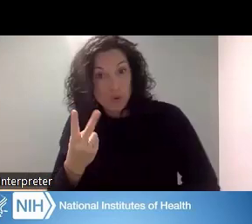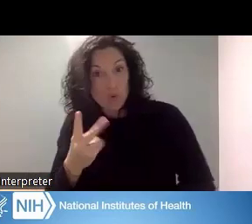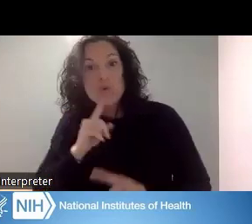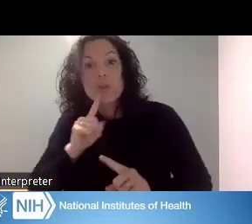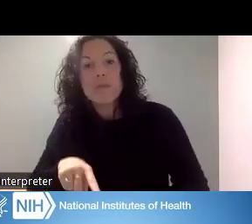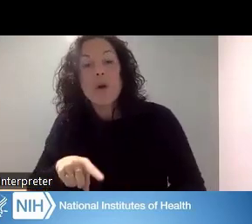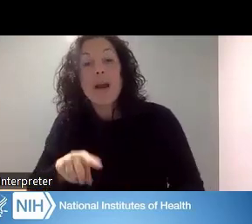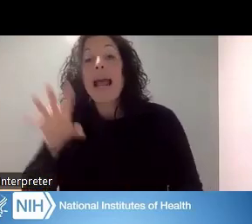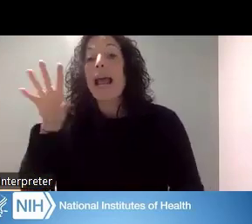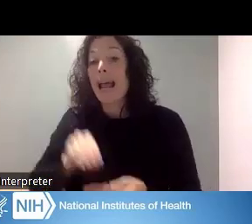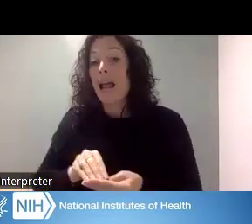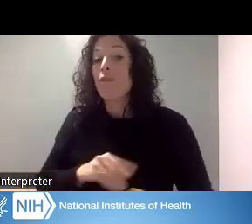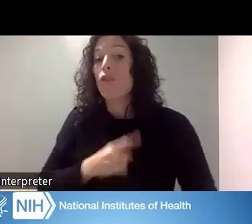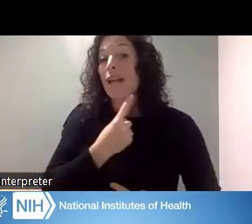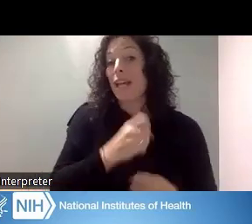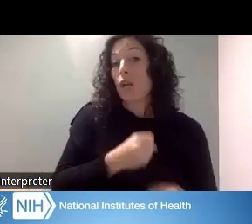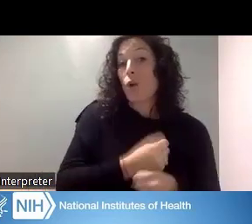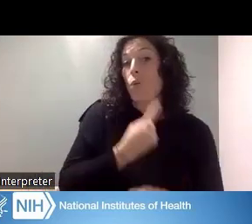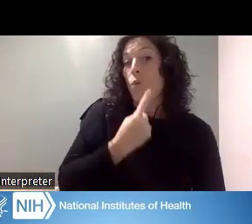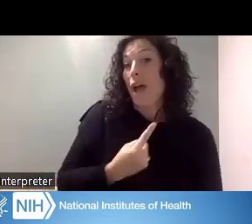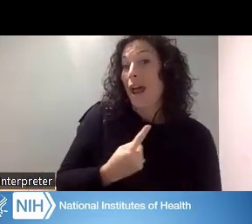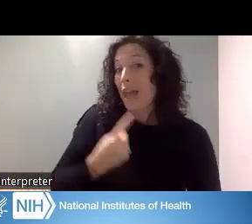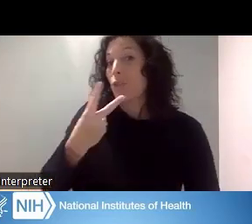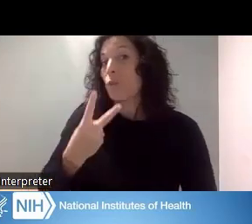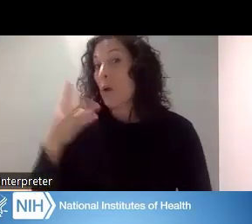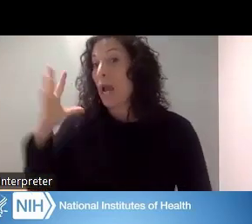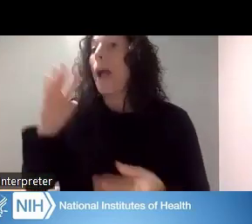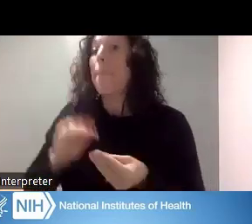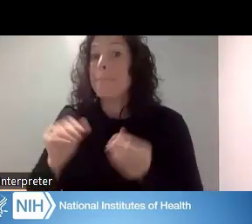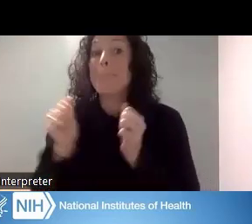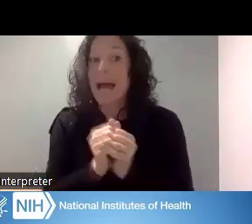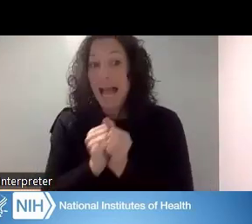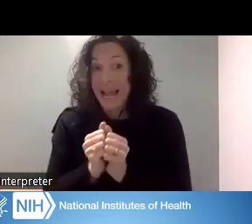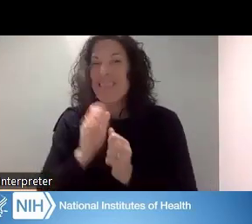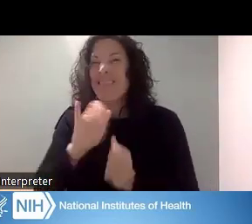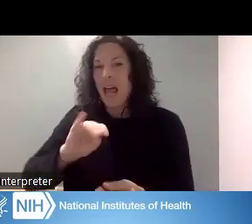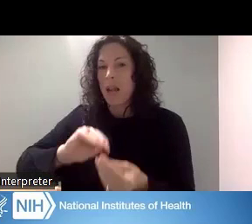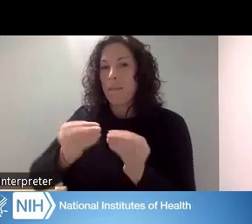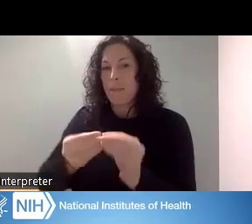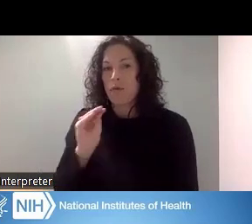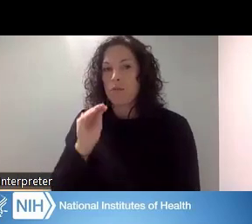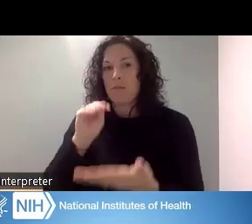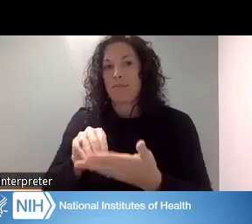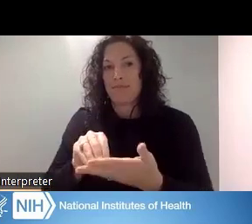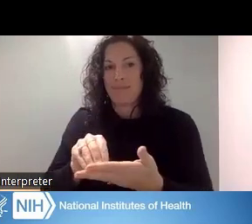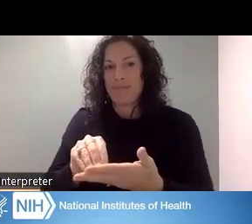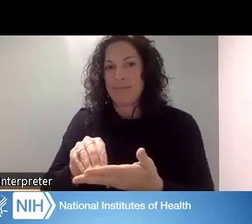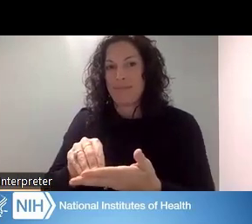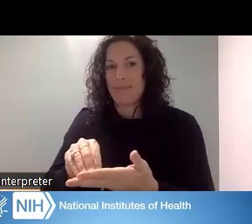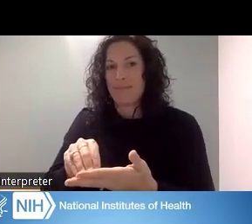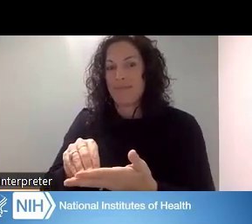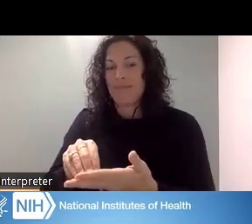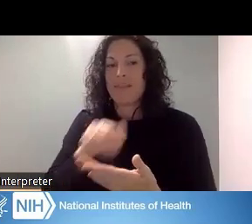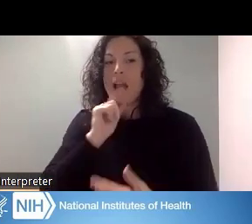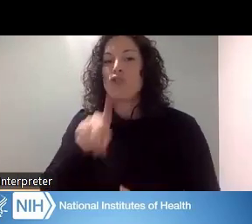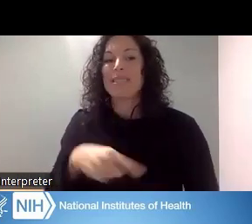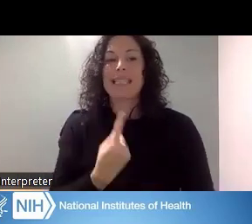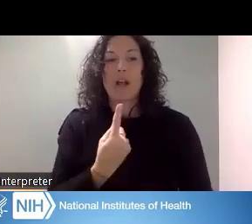for both year one and year two combined. And so it wouldn't just be single expenditures for year two.